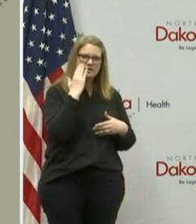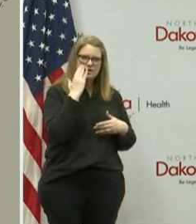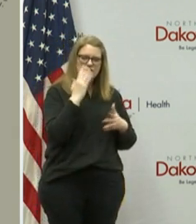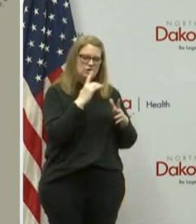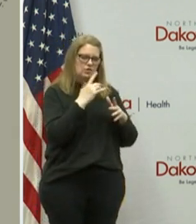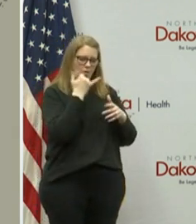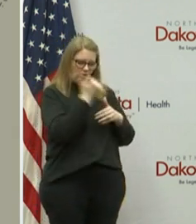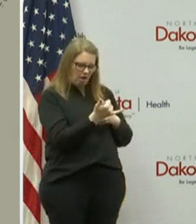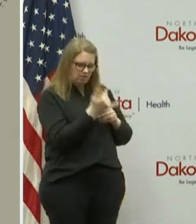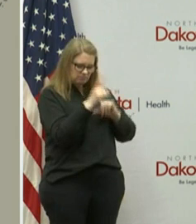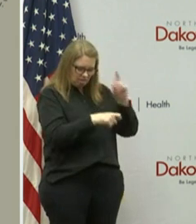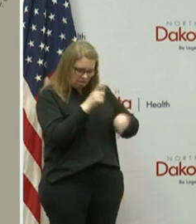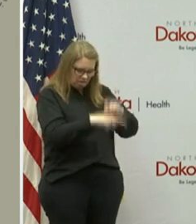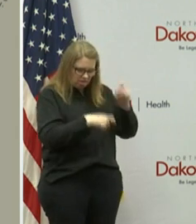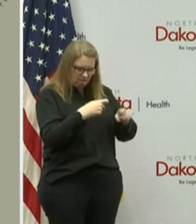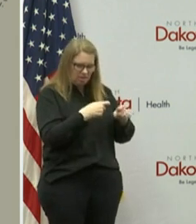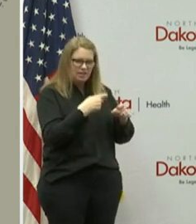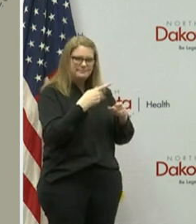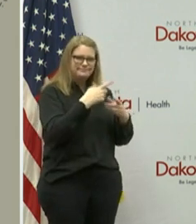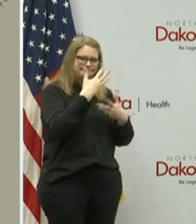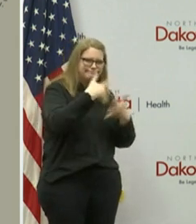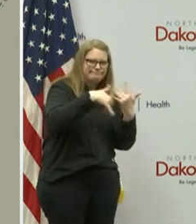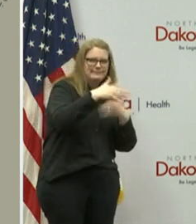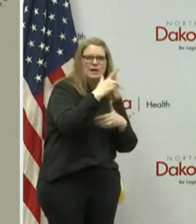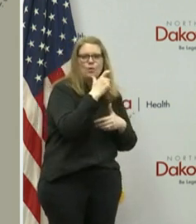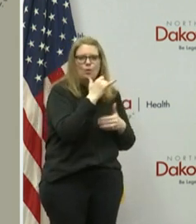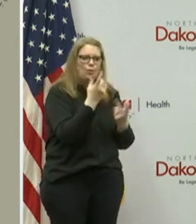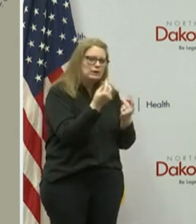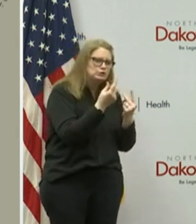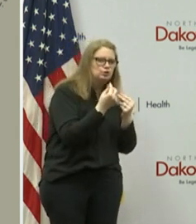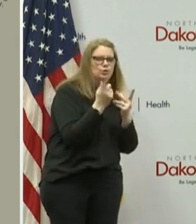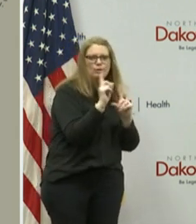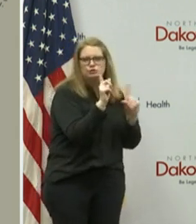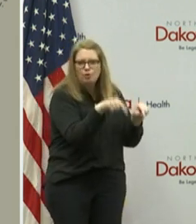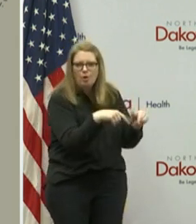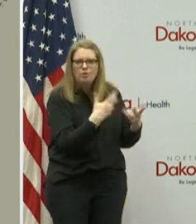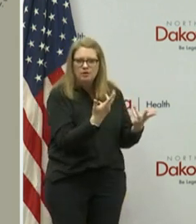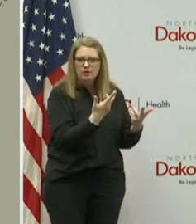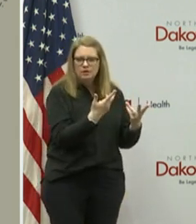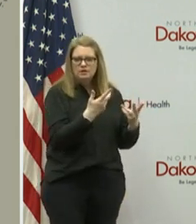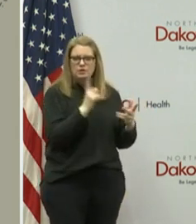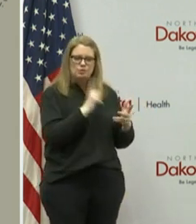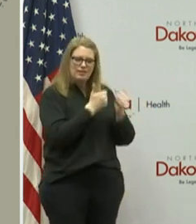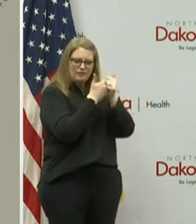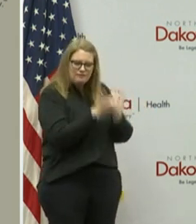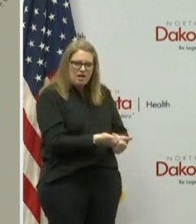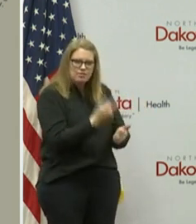THE TECHNOLOGY WE'RE DOING FOR THAT ON THE FRONT END WITH CARE